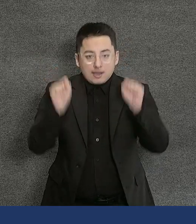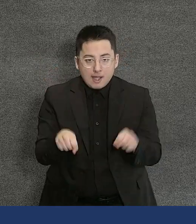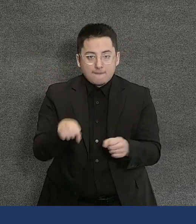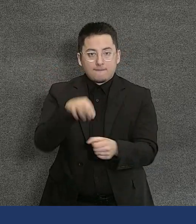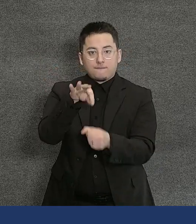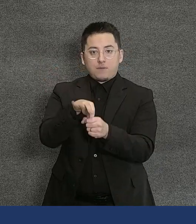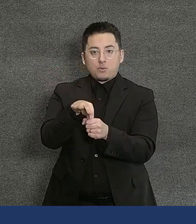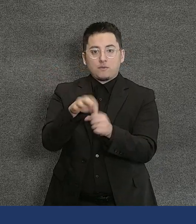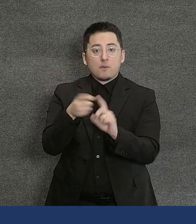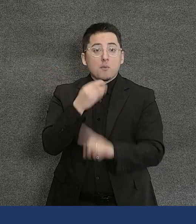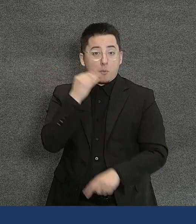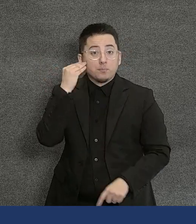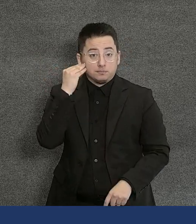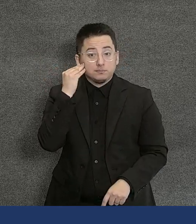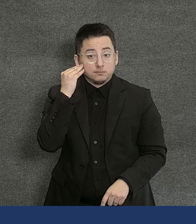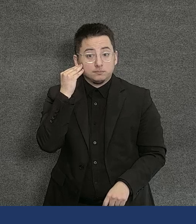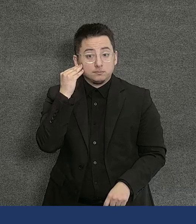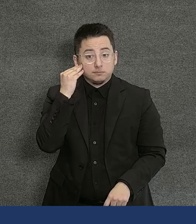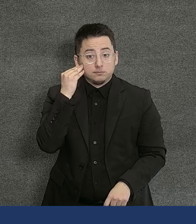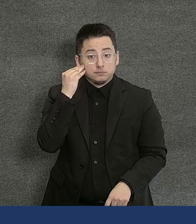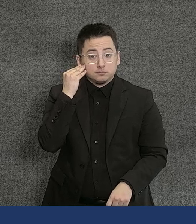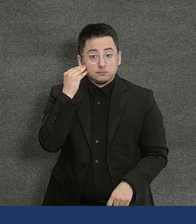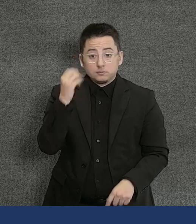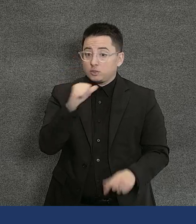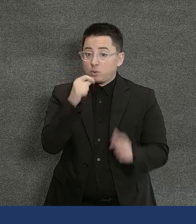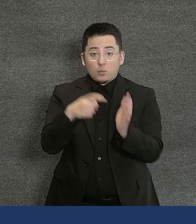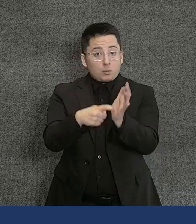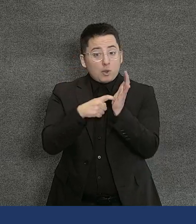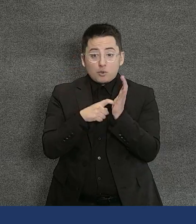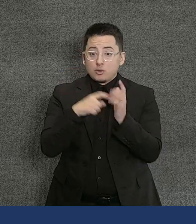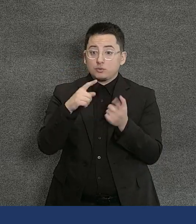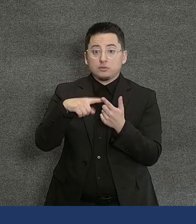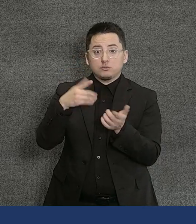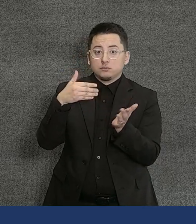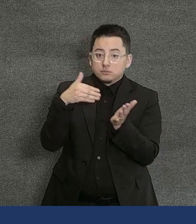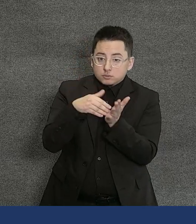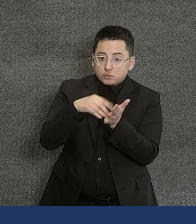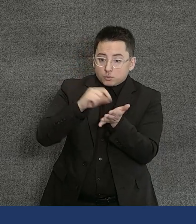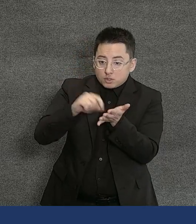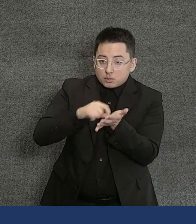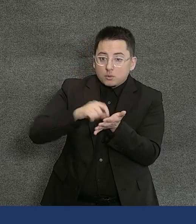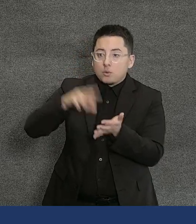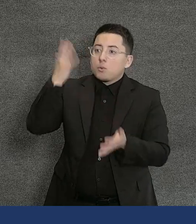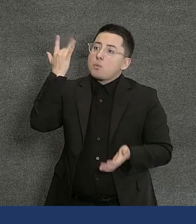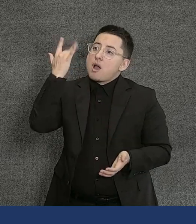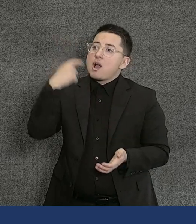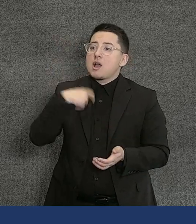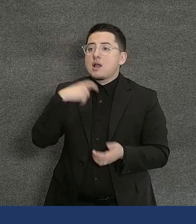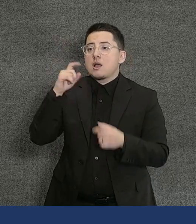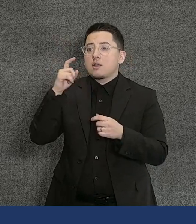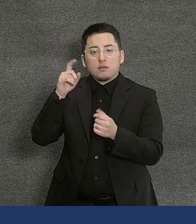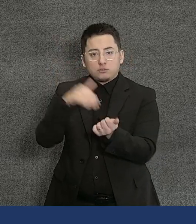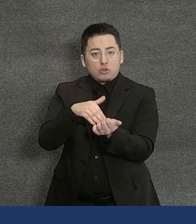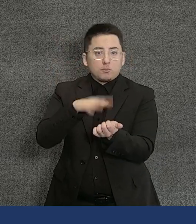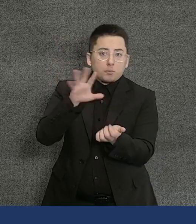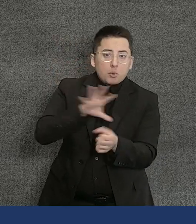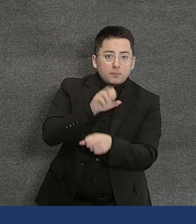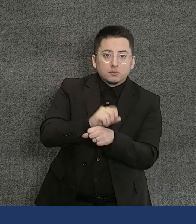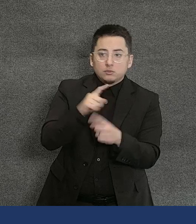You no longer have to have a doctor's note, or an excuse, or an explanation. We just said, if you're eligible to vote,